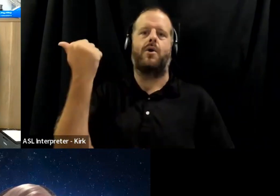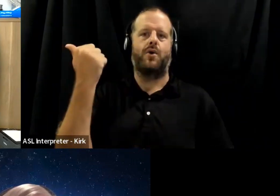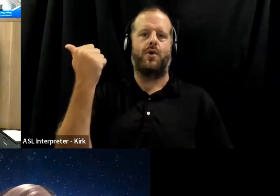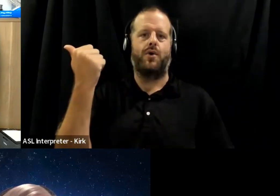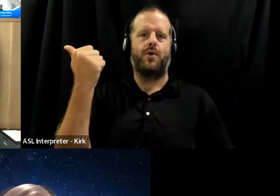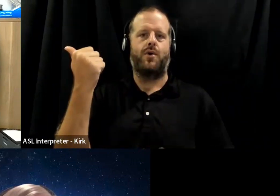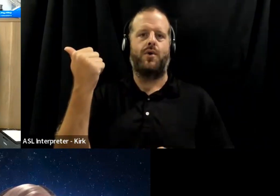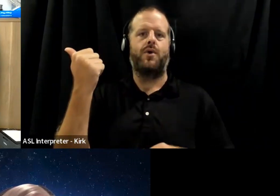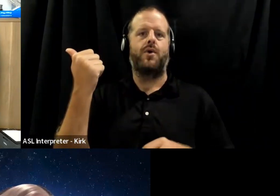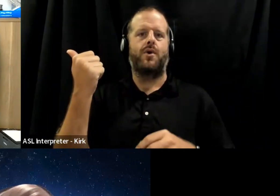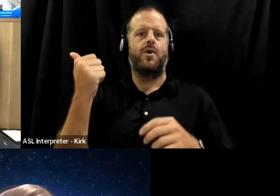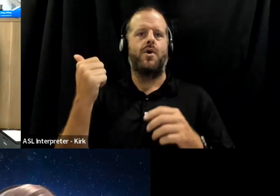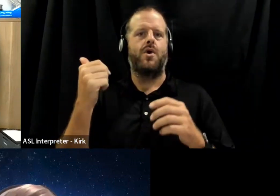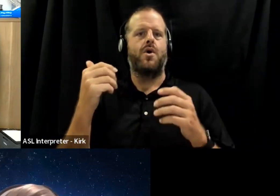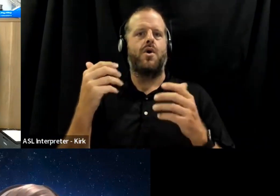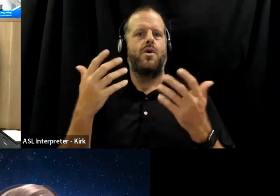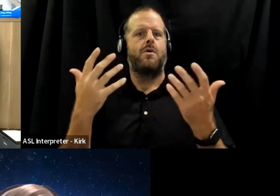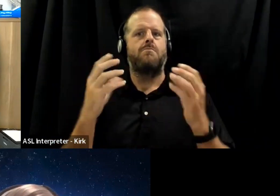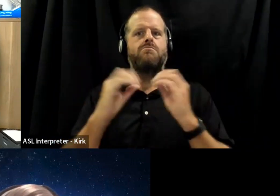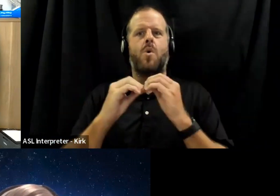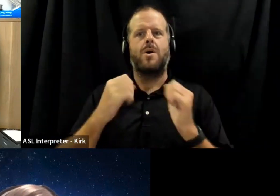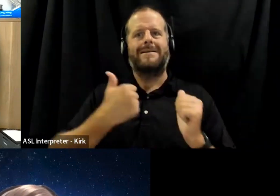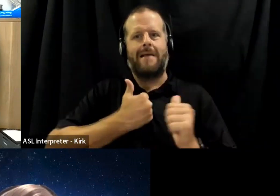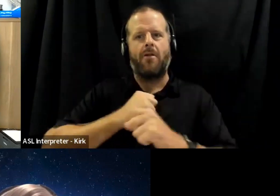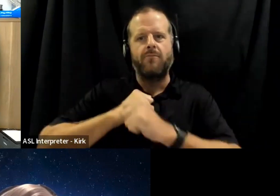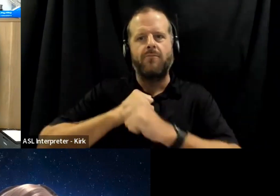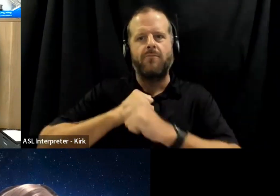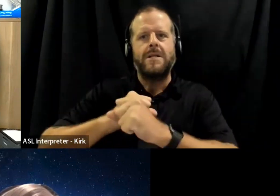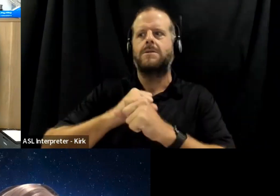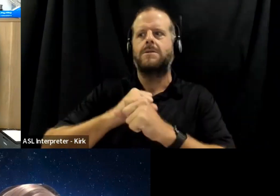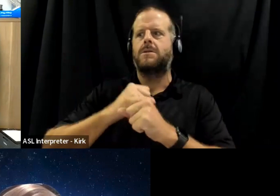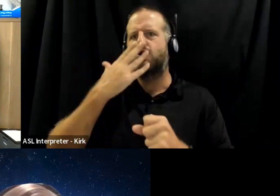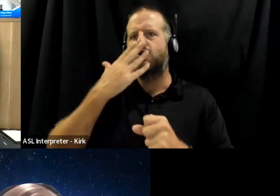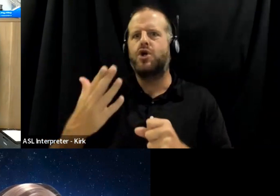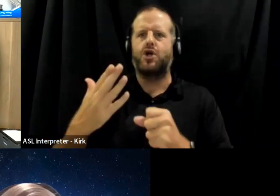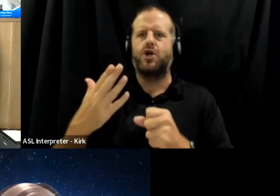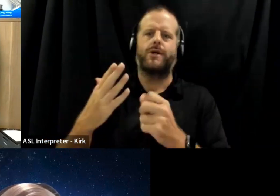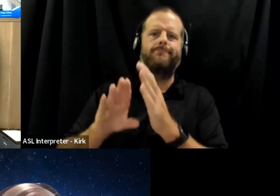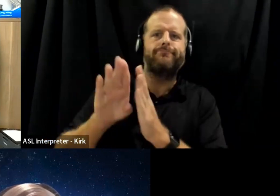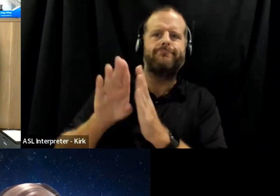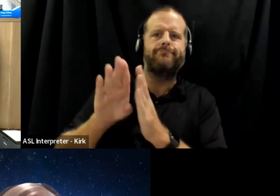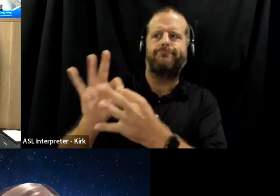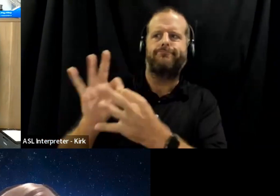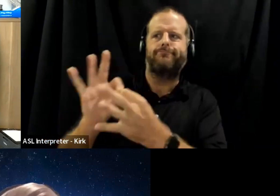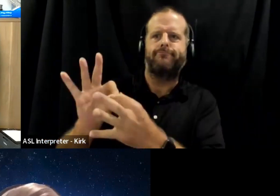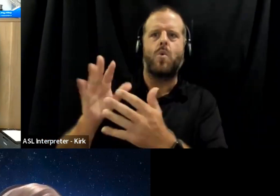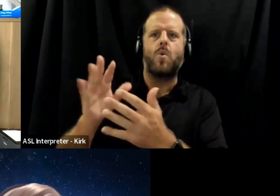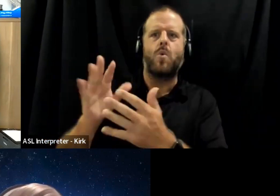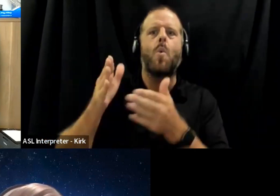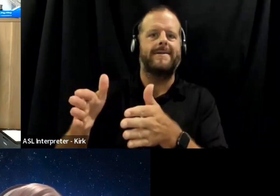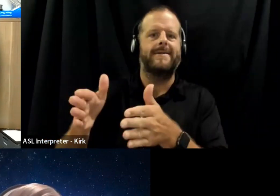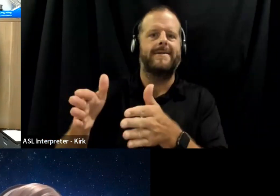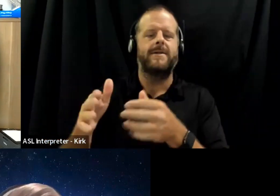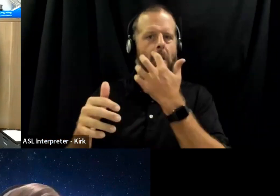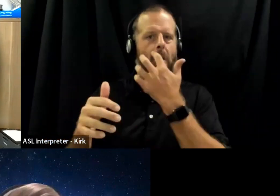and proactive and self protective ways. What I find really helpful. Is always being mindful that no matter